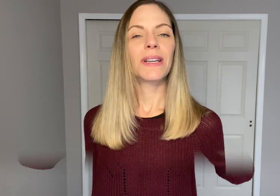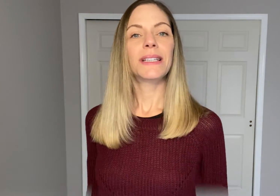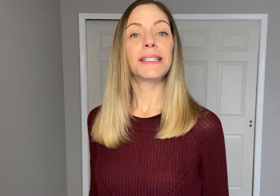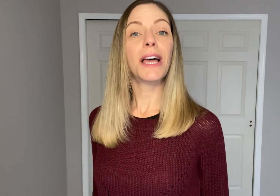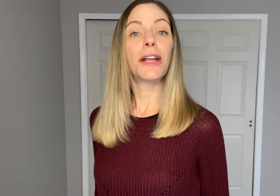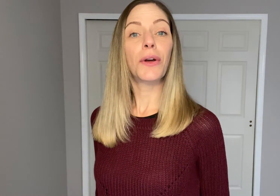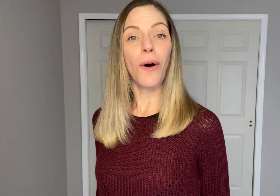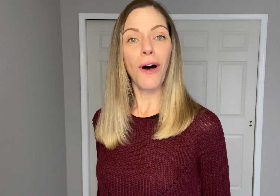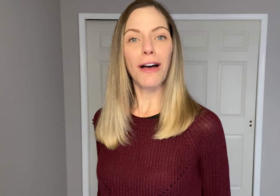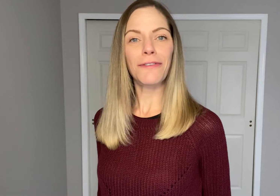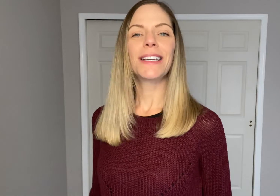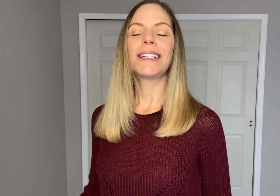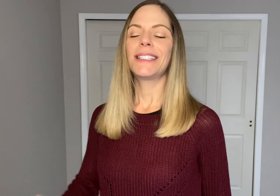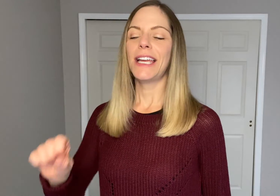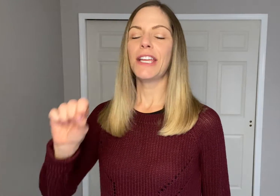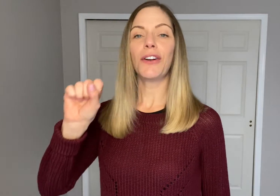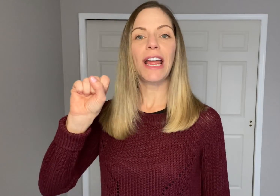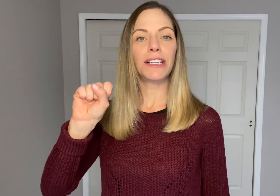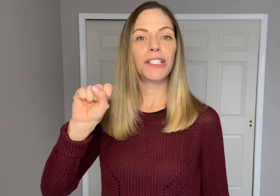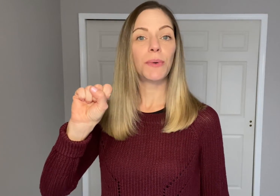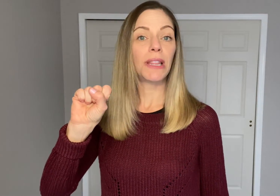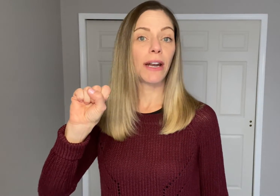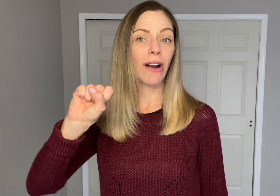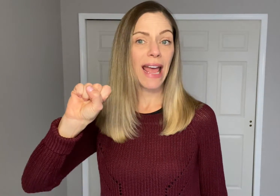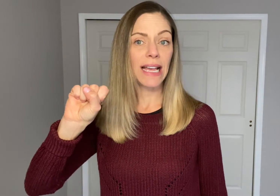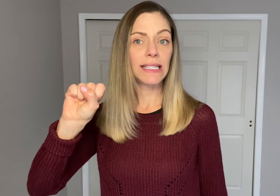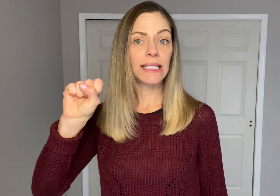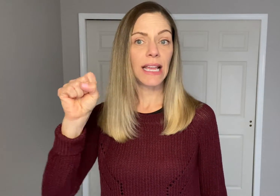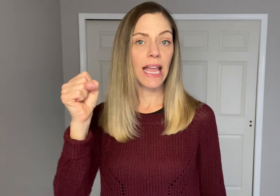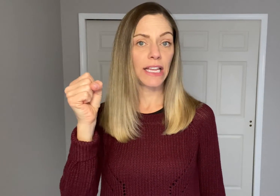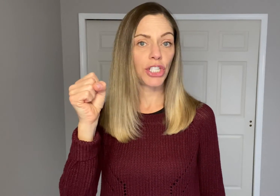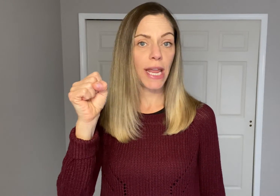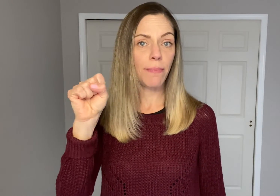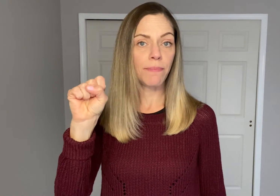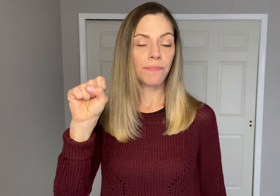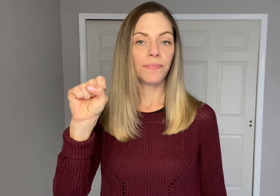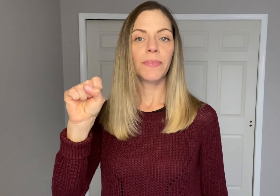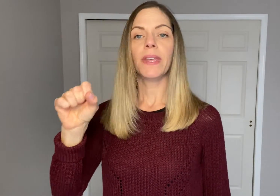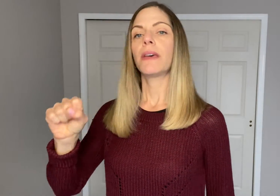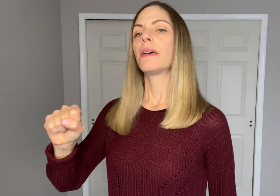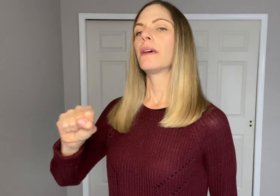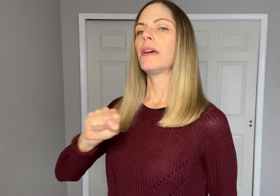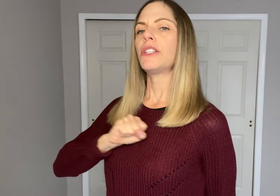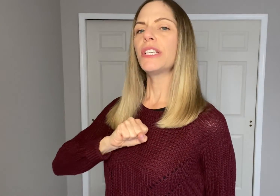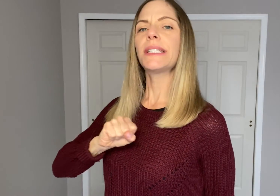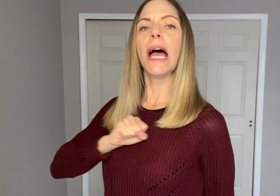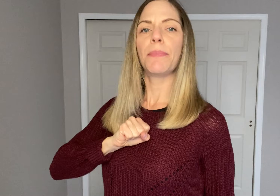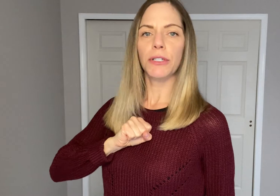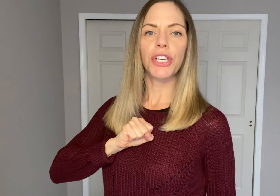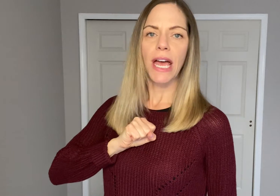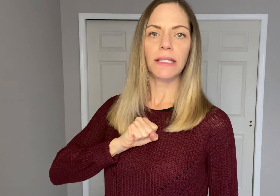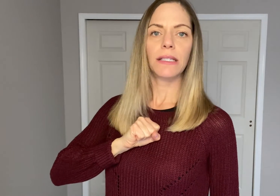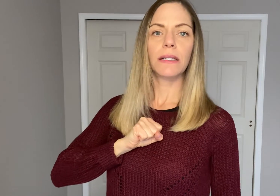To sign "cough," take your hands into a letter "S" handshape and just tap your chest.